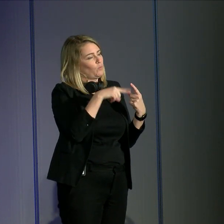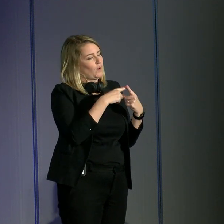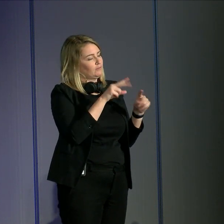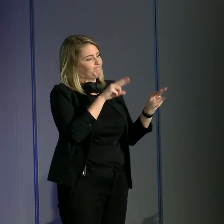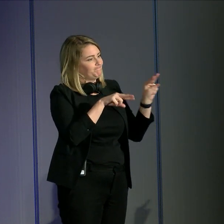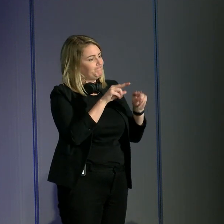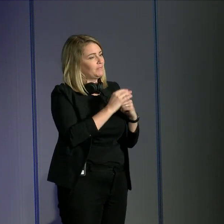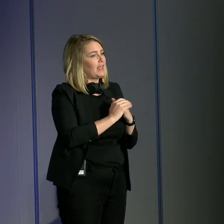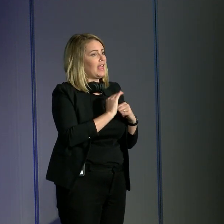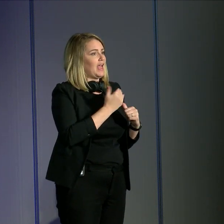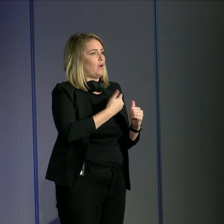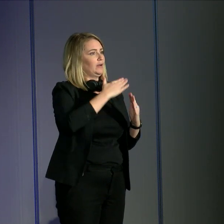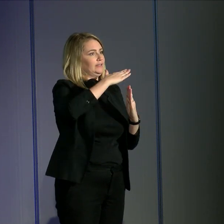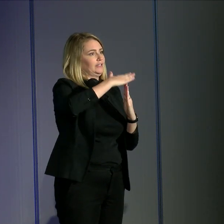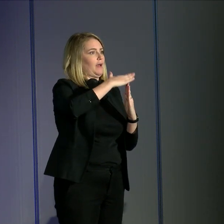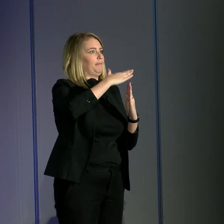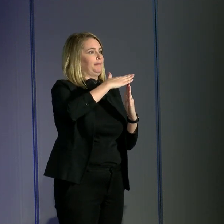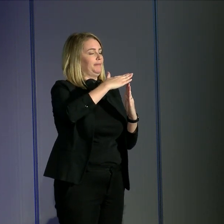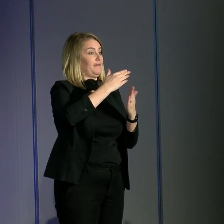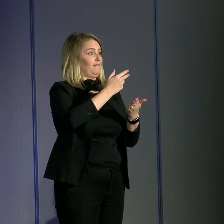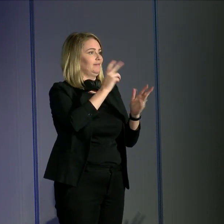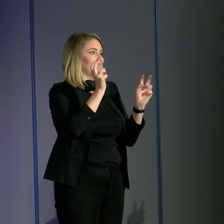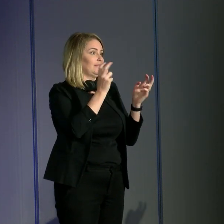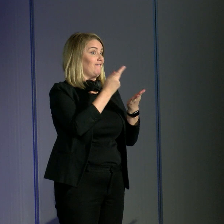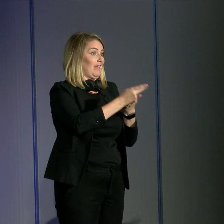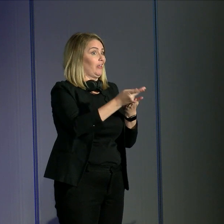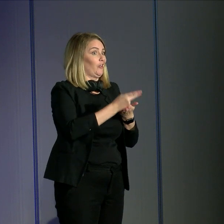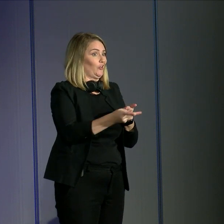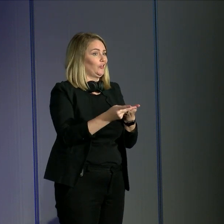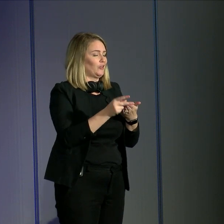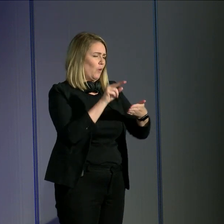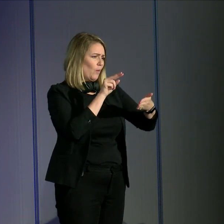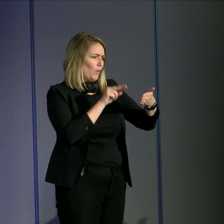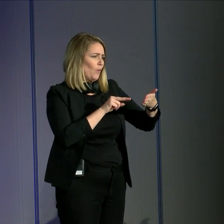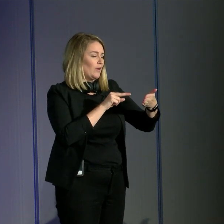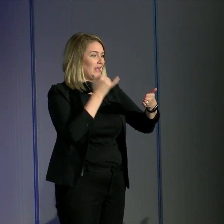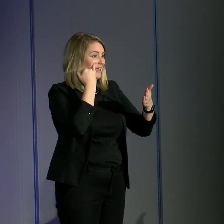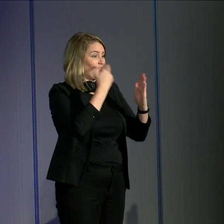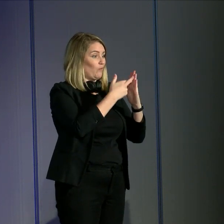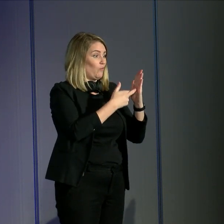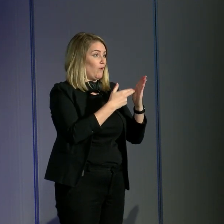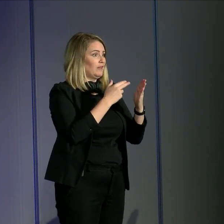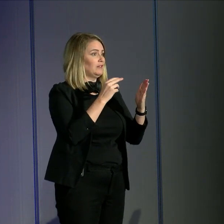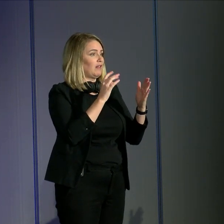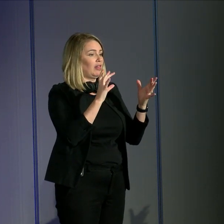And our top assertions or top failures of our rules, such as no link text and so on.